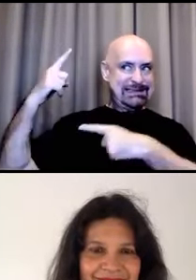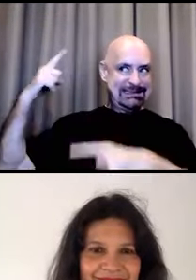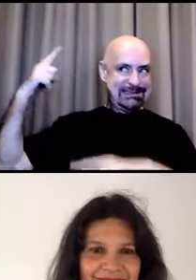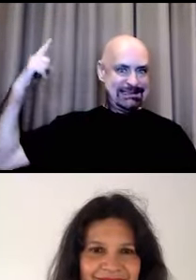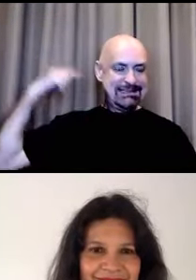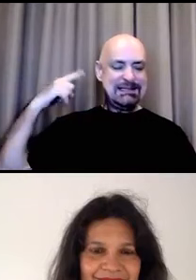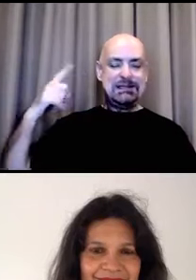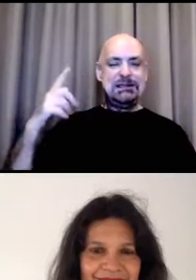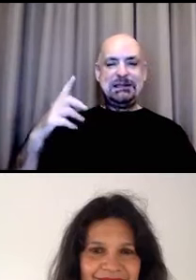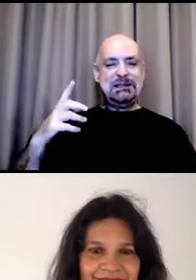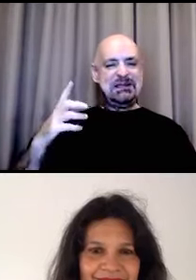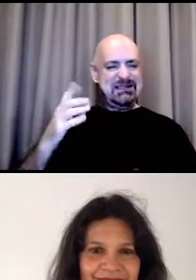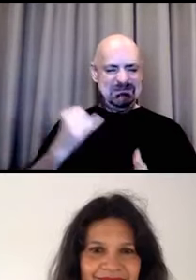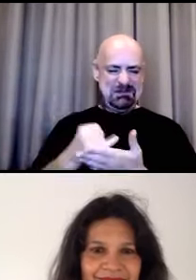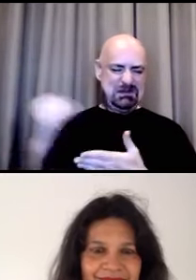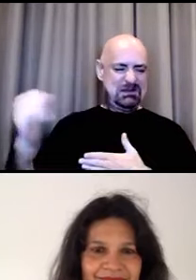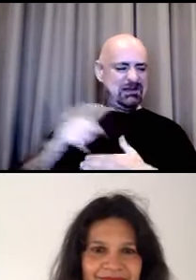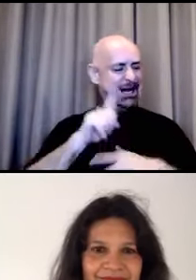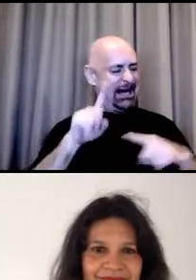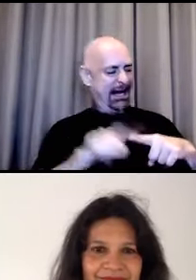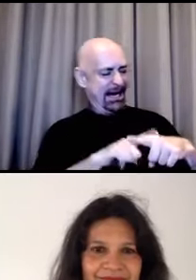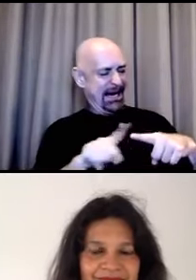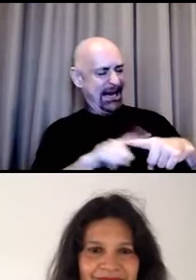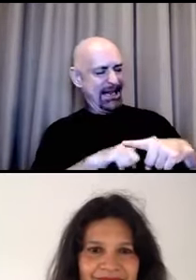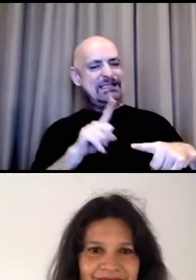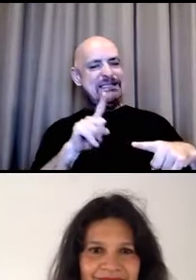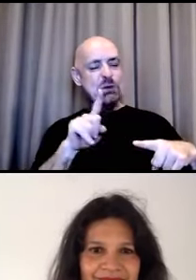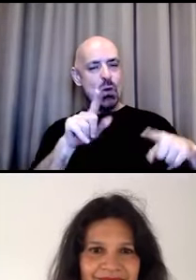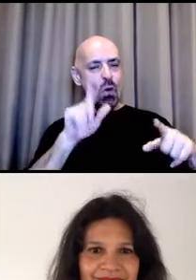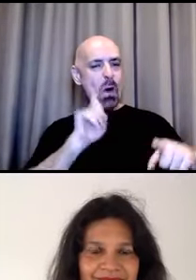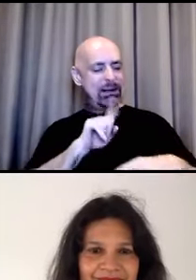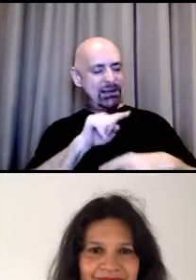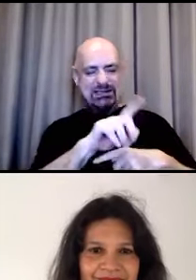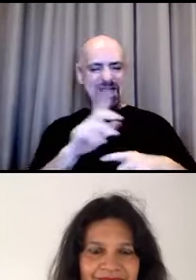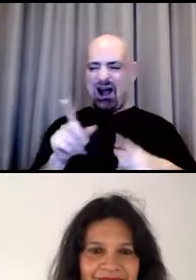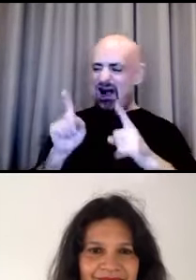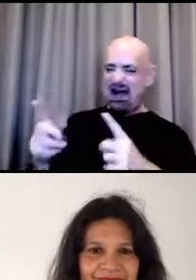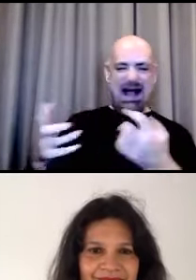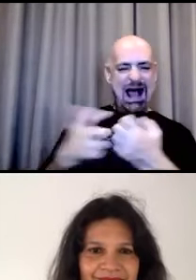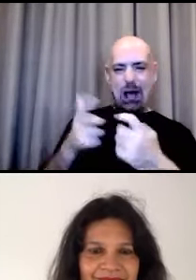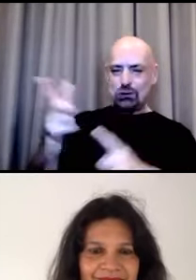over the American Declaration of Independence and he wanted to change it in